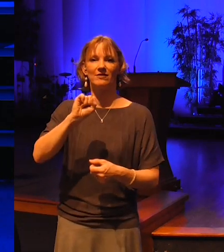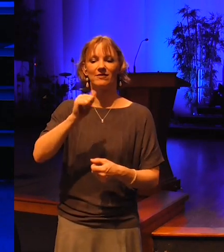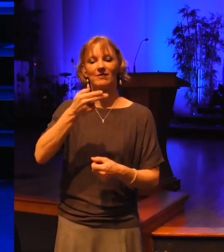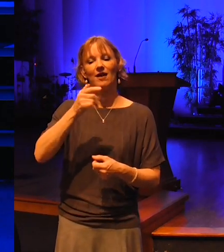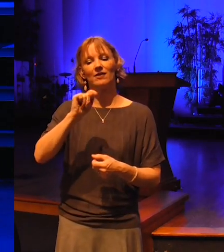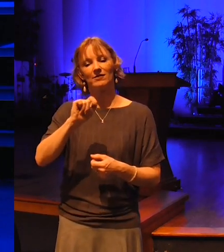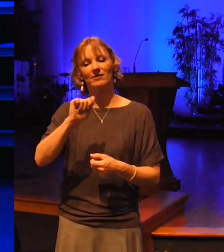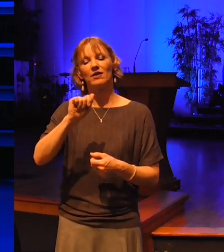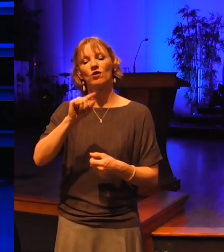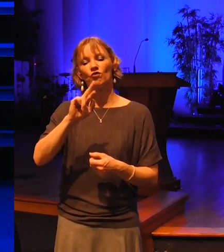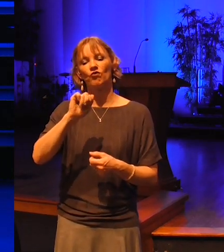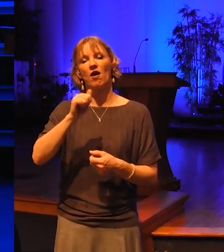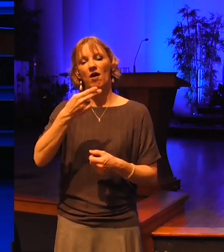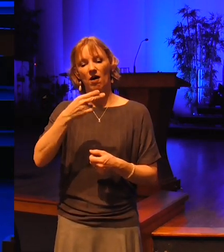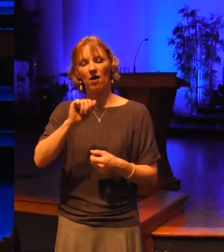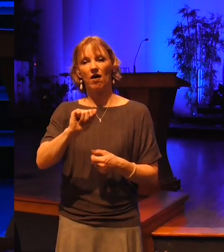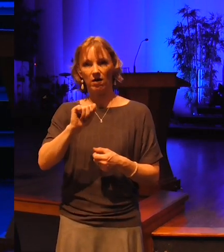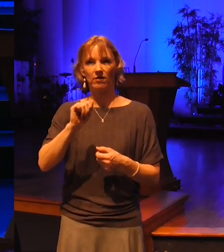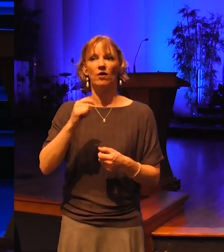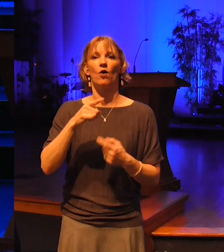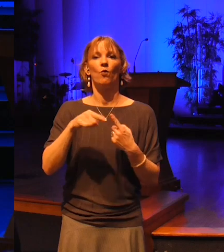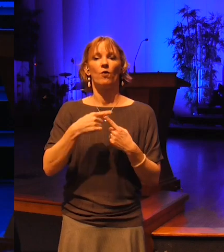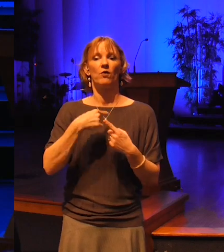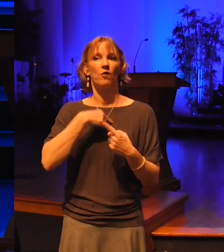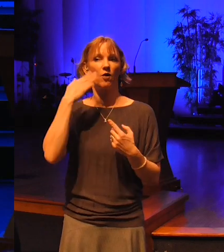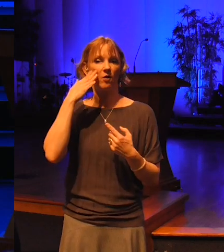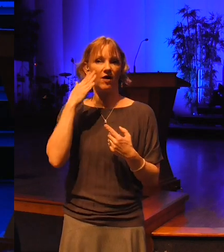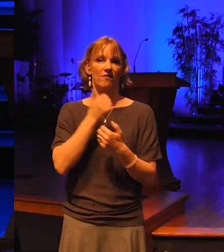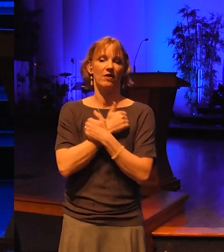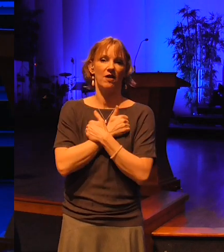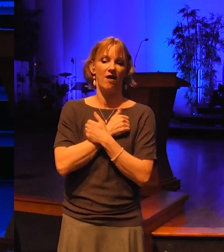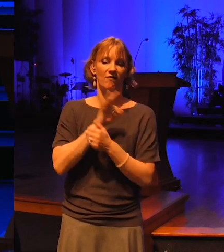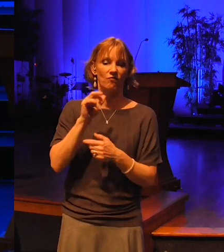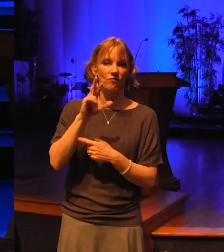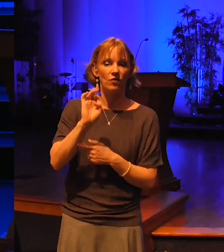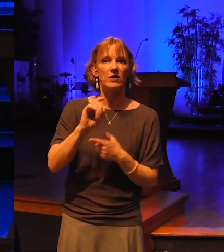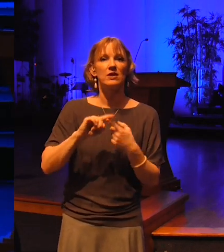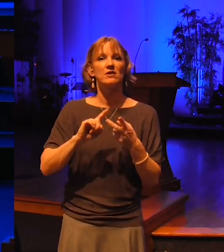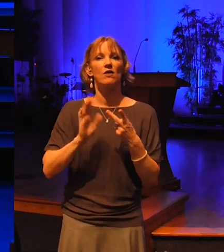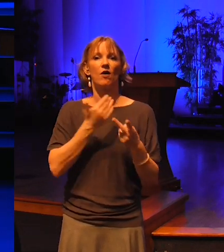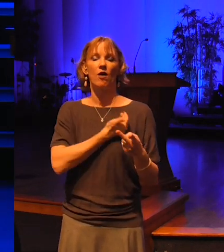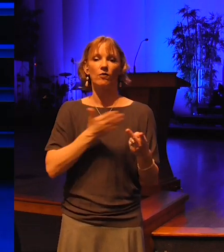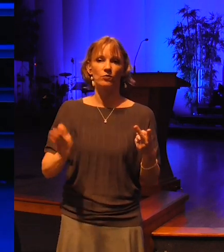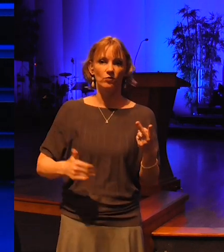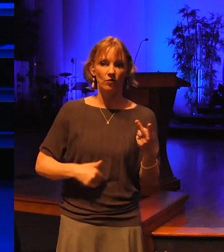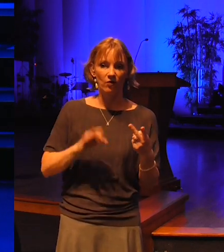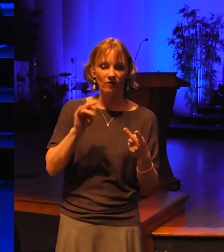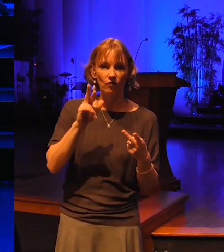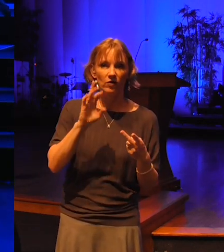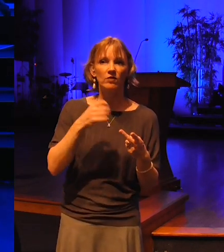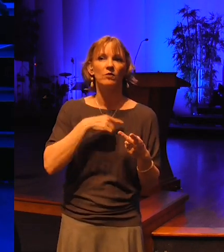when we are aware of our love force aware of our soul force we can practice it with clarity and